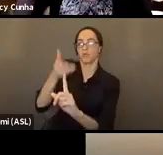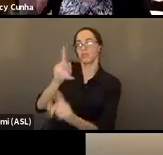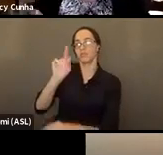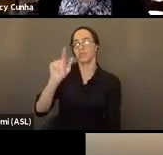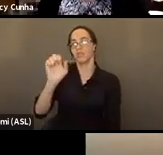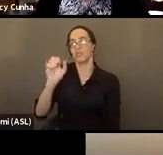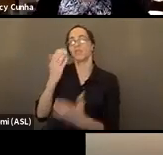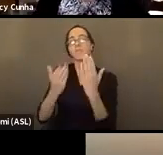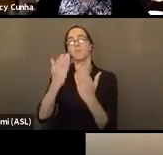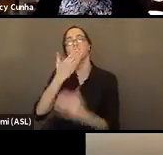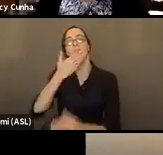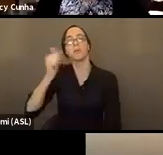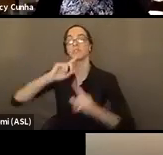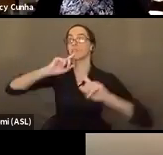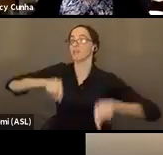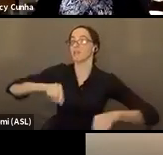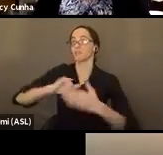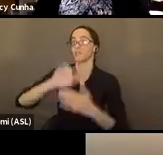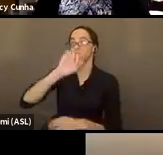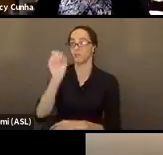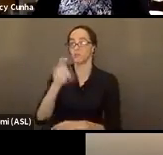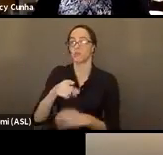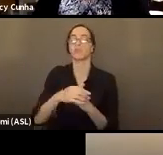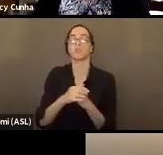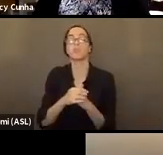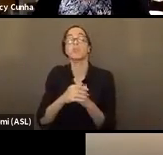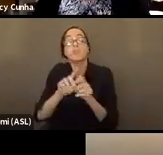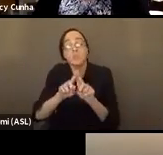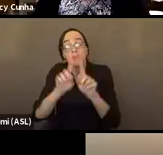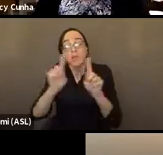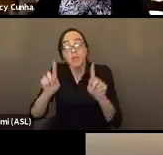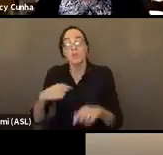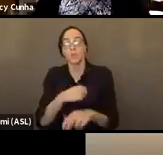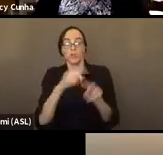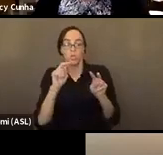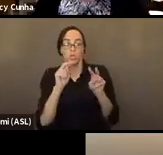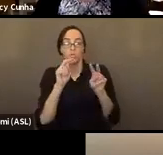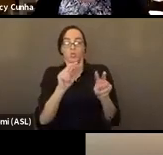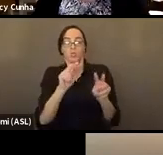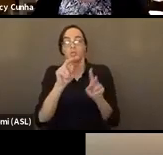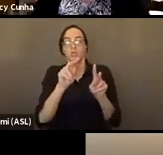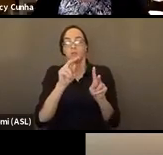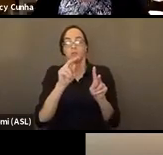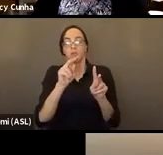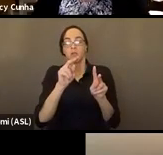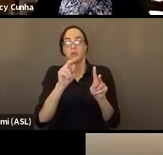for people with disabilities older adults who experience a power shutoff is the really